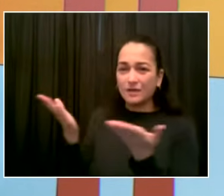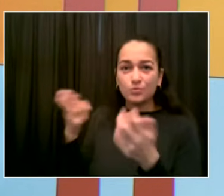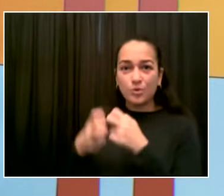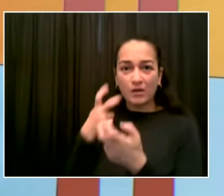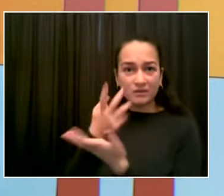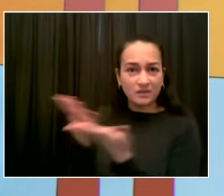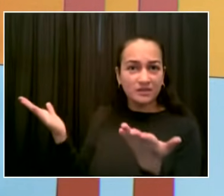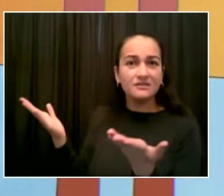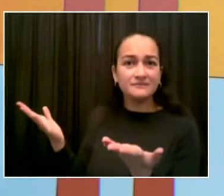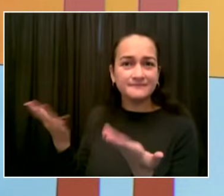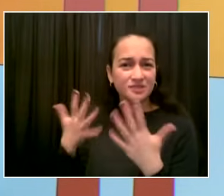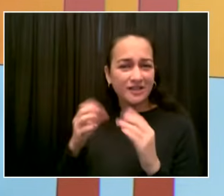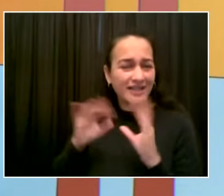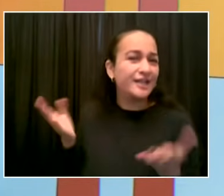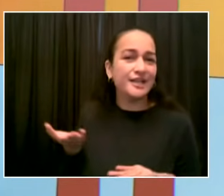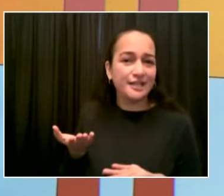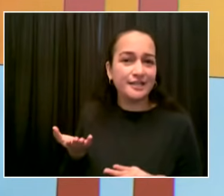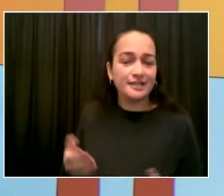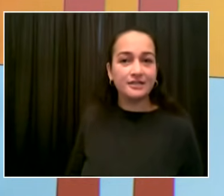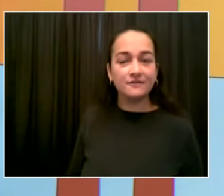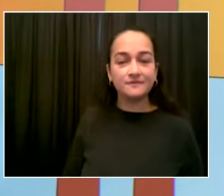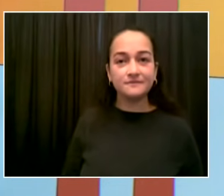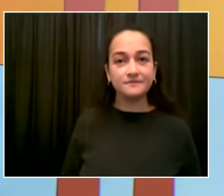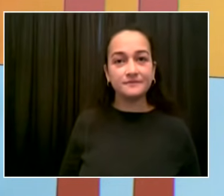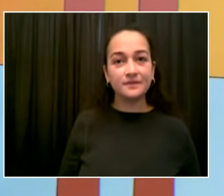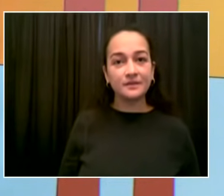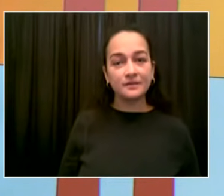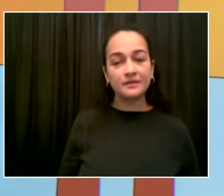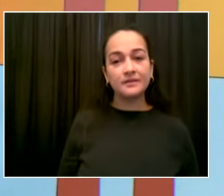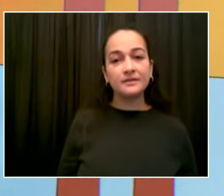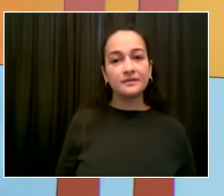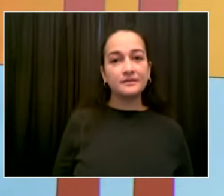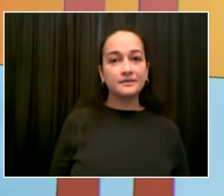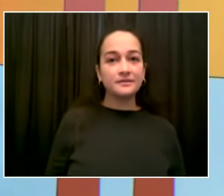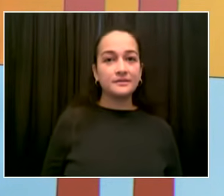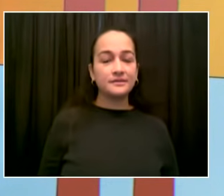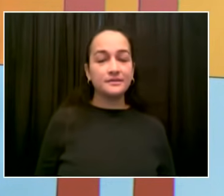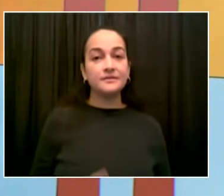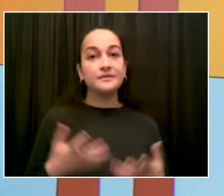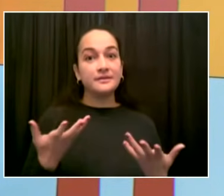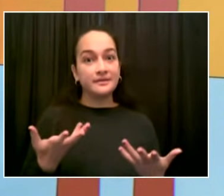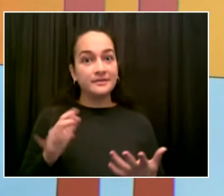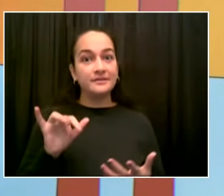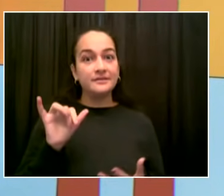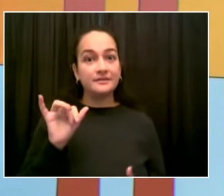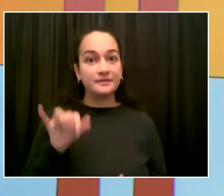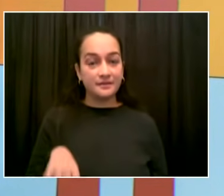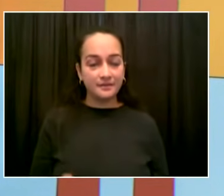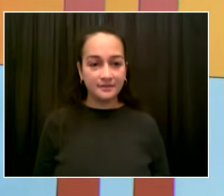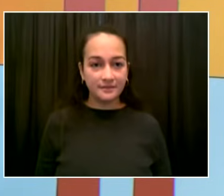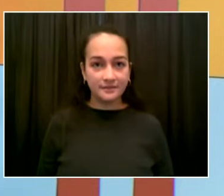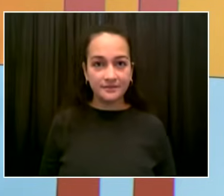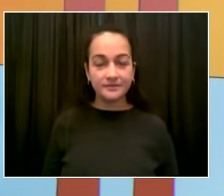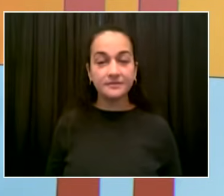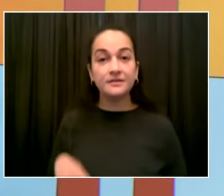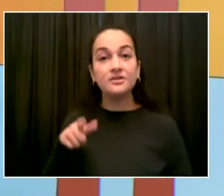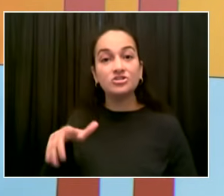16 MONTHS WTHI JUST ENDLESS STUDIES. SO WITH THAT AS WE CONCLUDE EVERYONE, JUST WANT TO EMPHASIZE